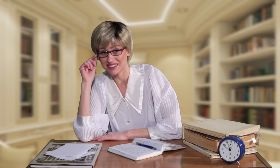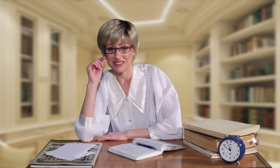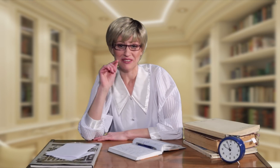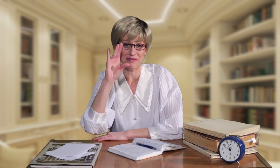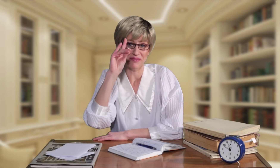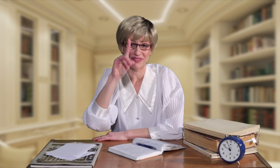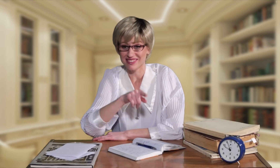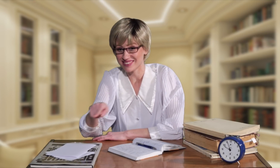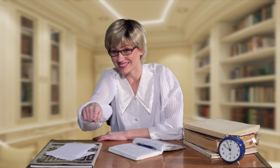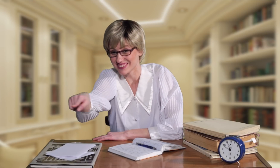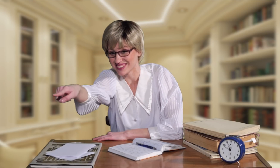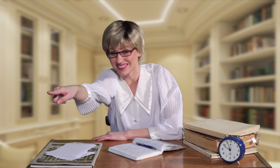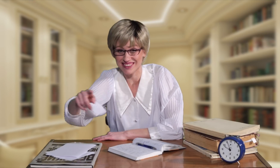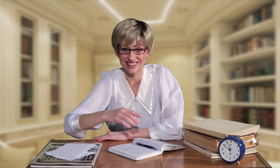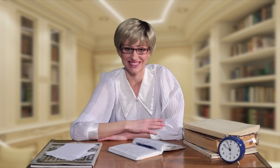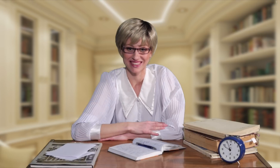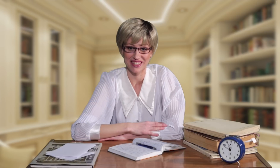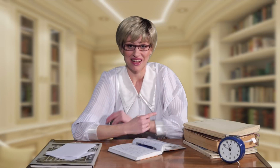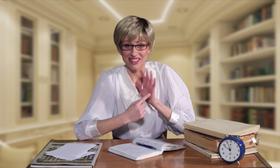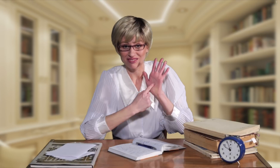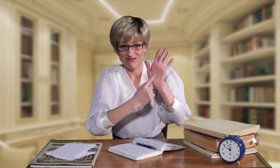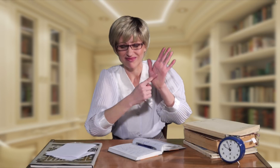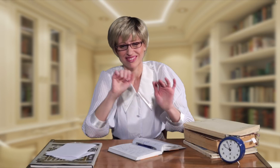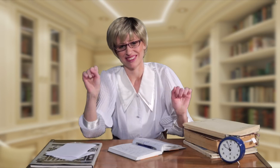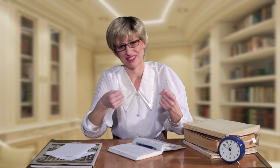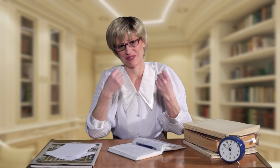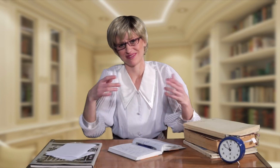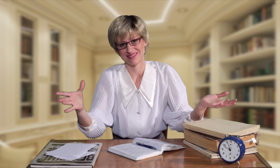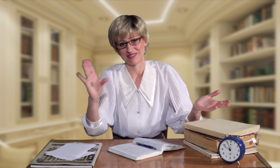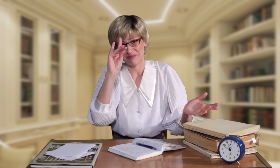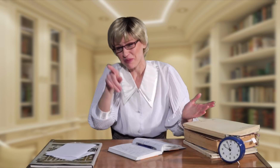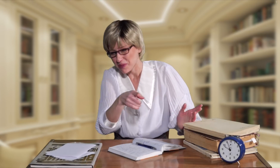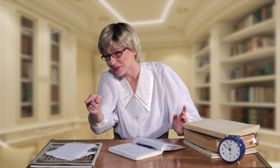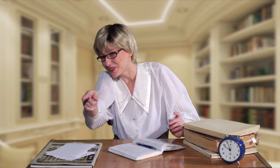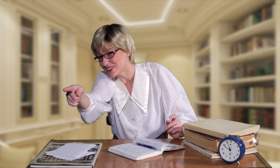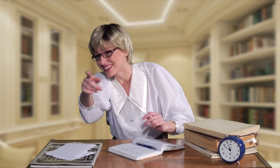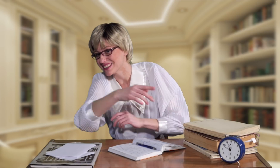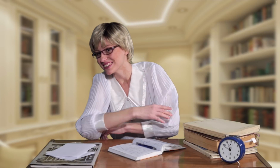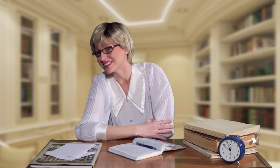That’s my dog… I can’t show her as she’s walking around.